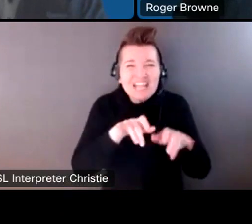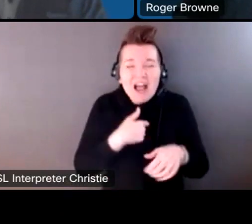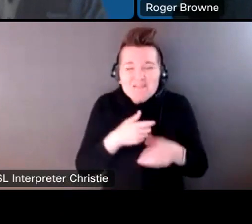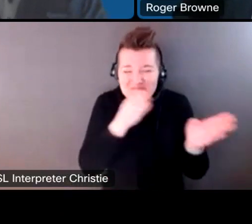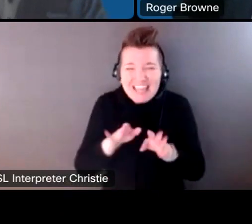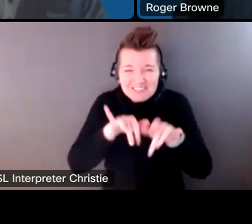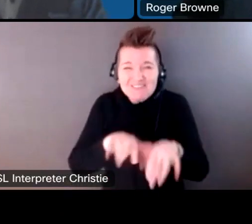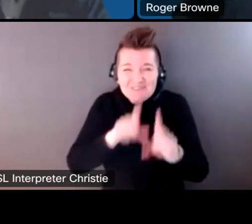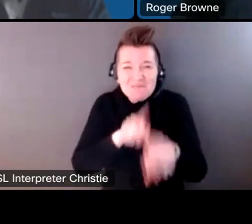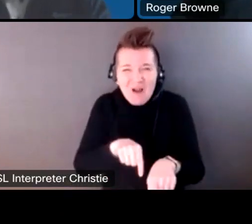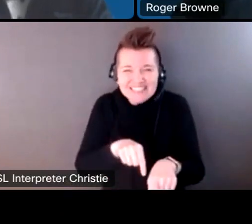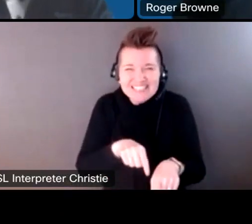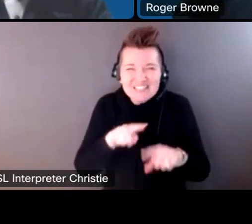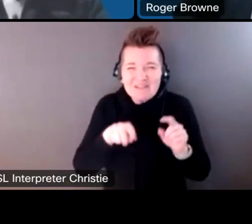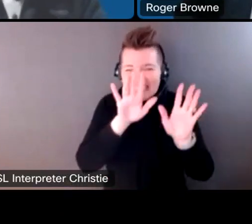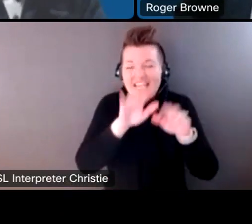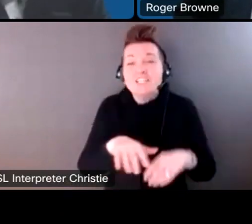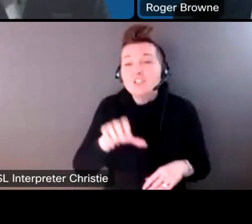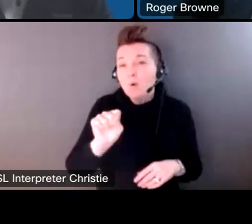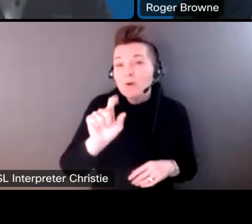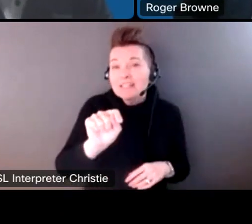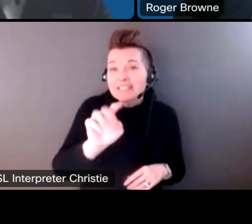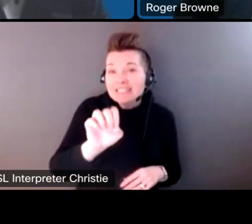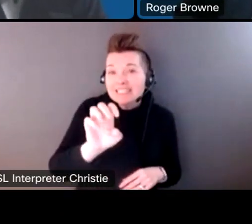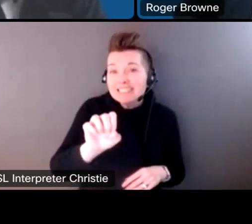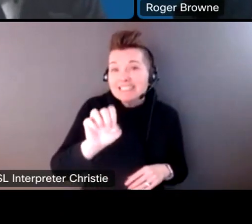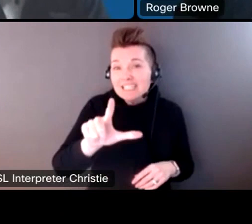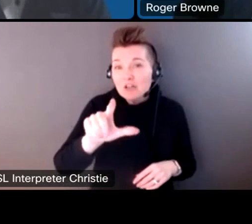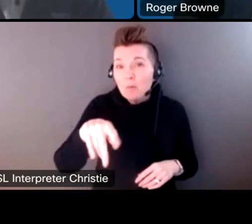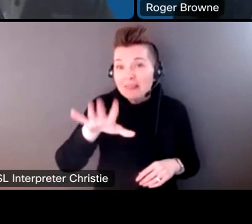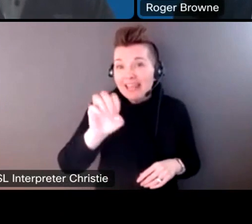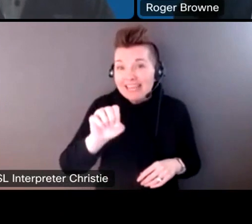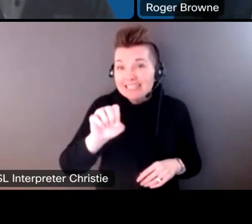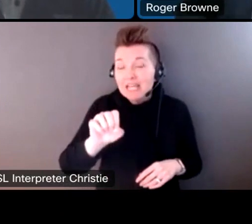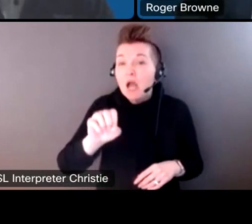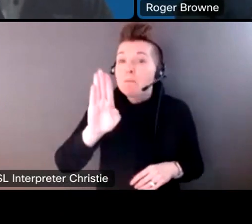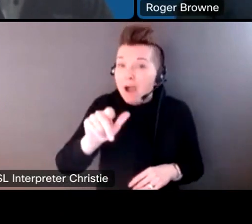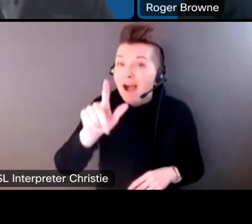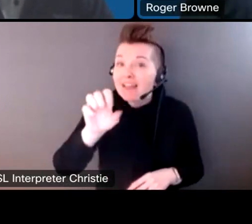Steel plates are actually bylawed, they're supposed to be flush with the roadway for many reasons.